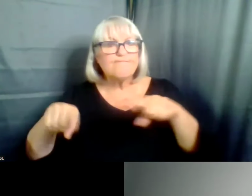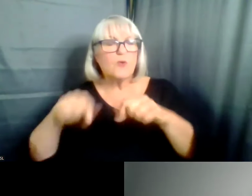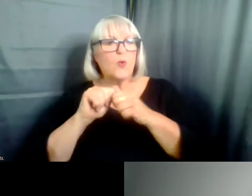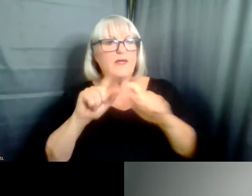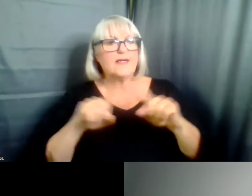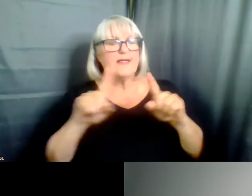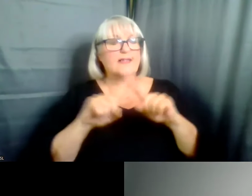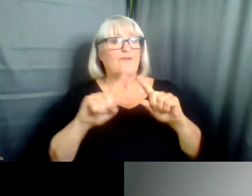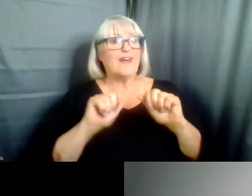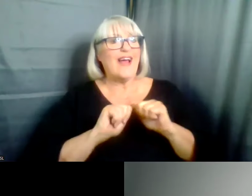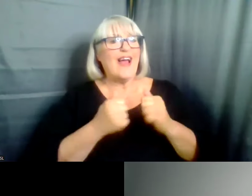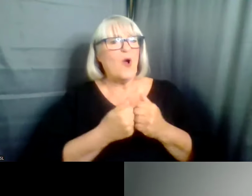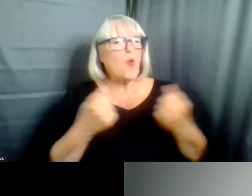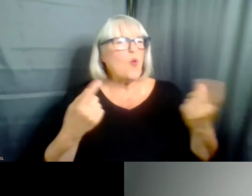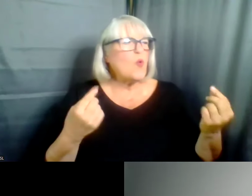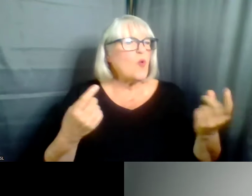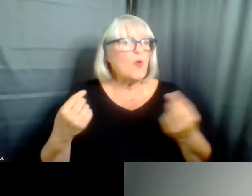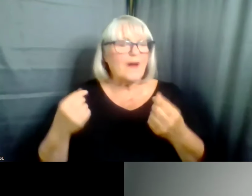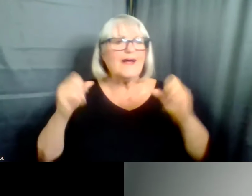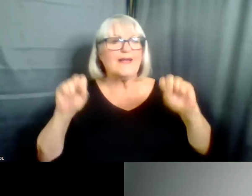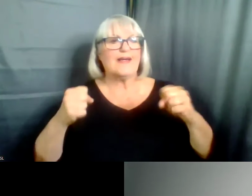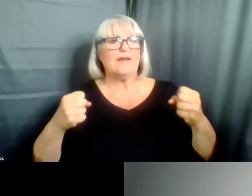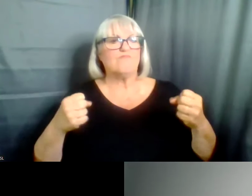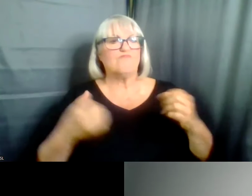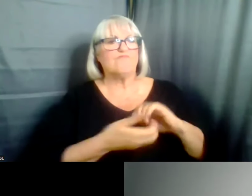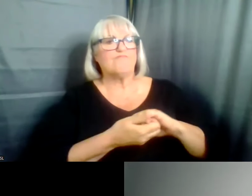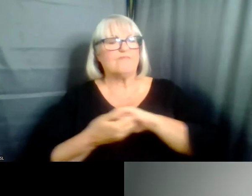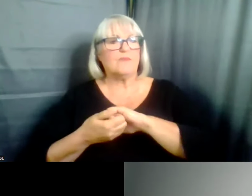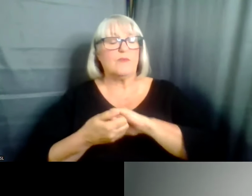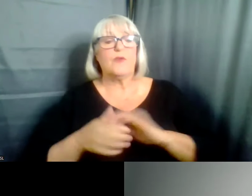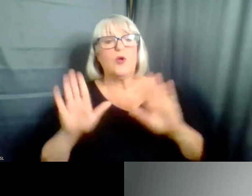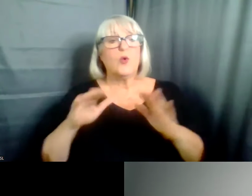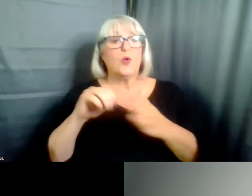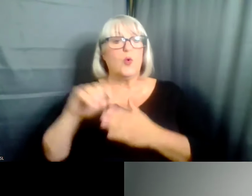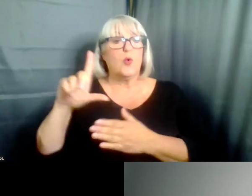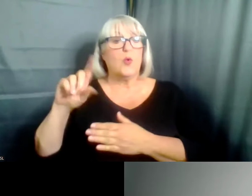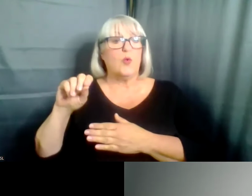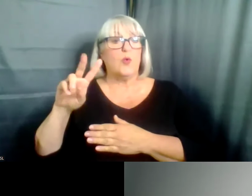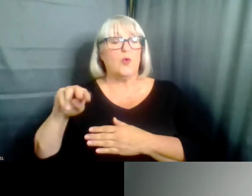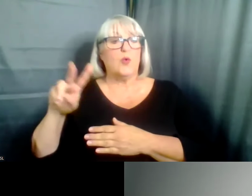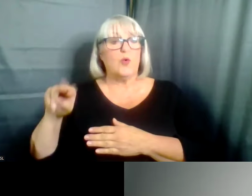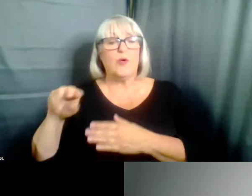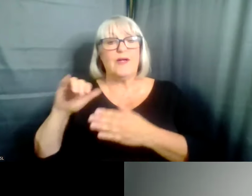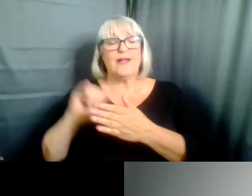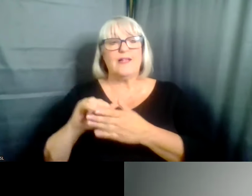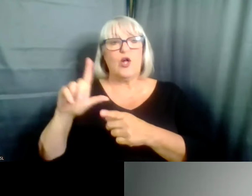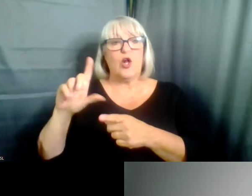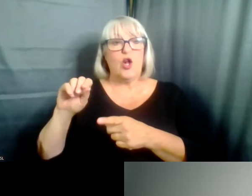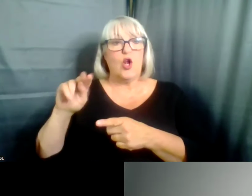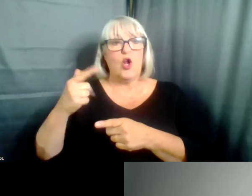and to collaborate. So in 2022, the Long Term Care initiative was established and we managed by the workforce board.